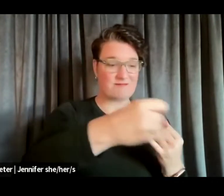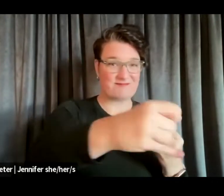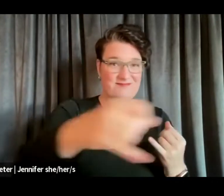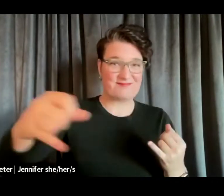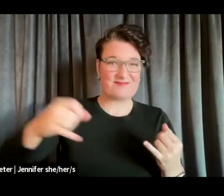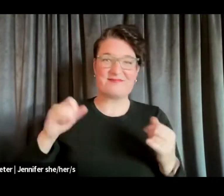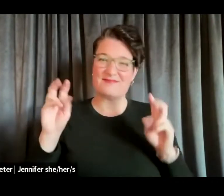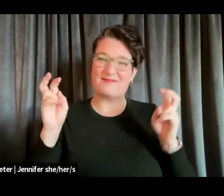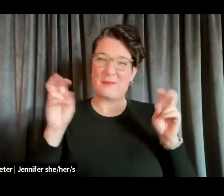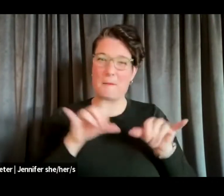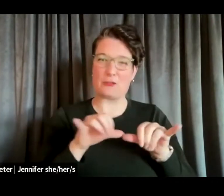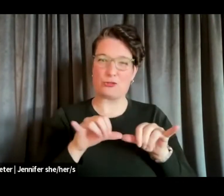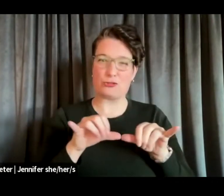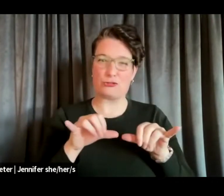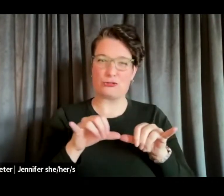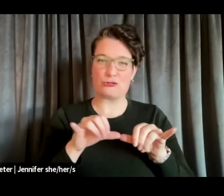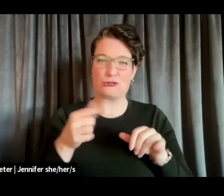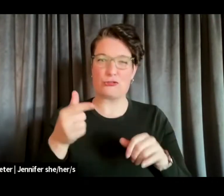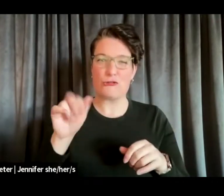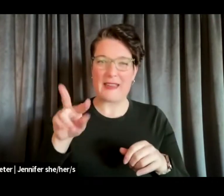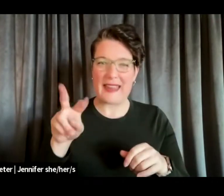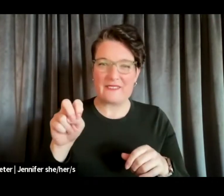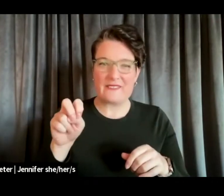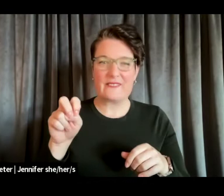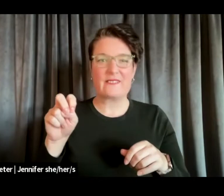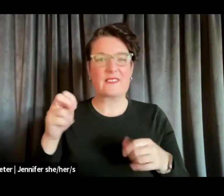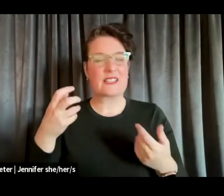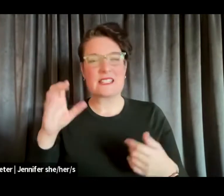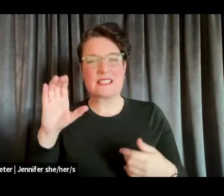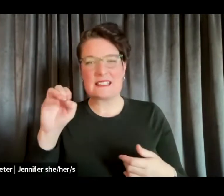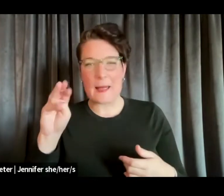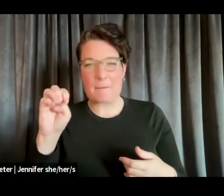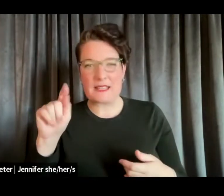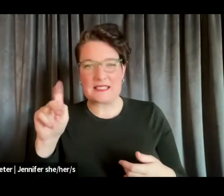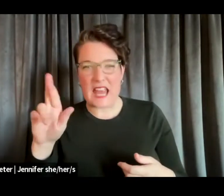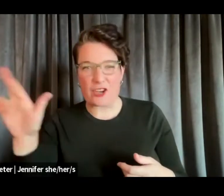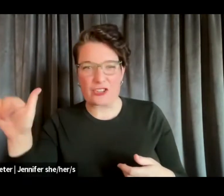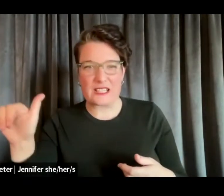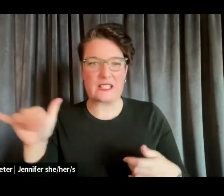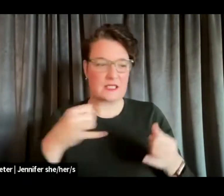and then making candles during the days of awe for the living and for the dead.